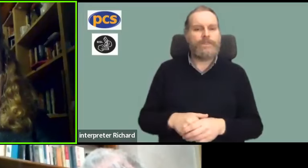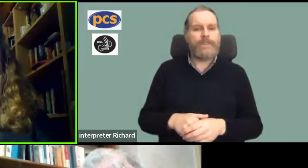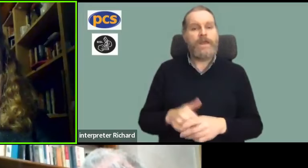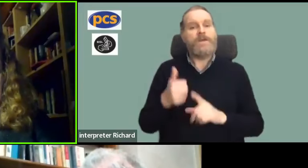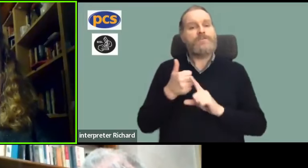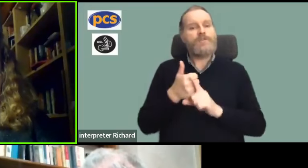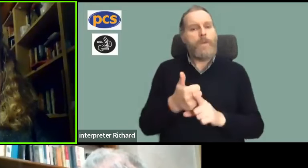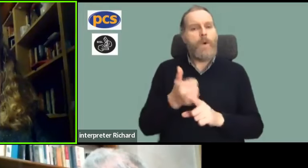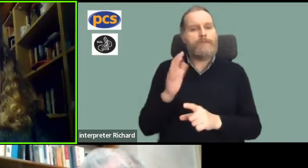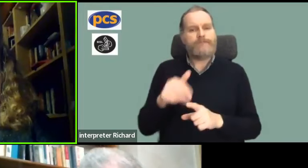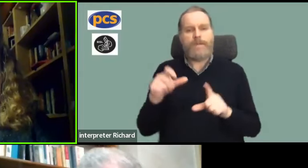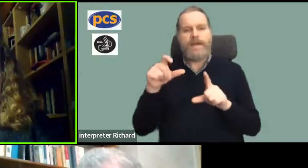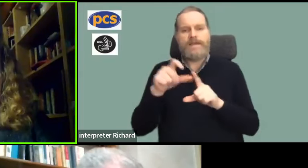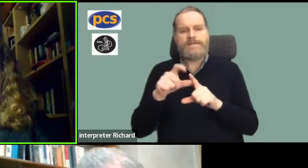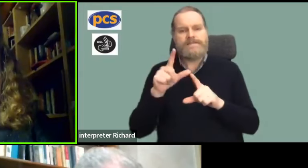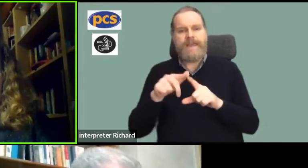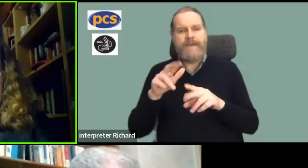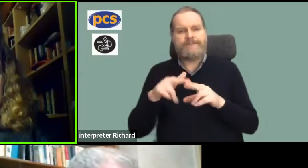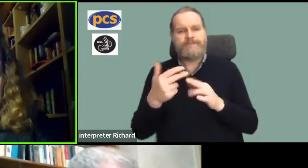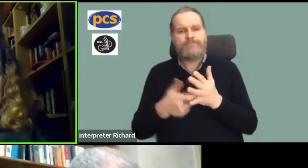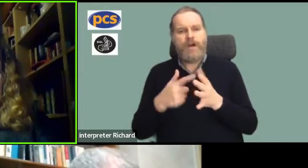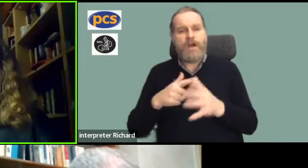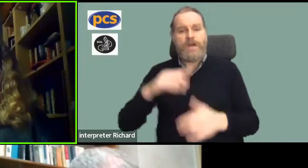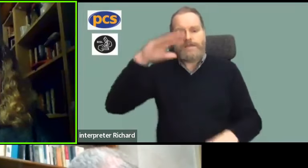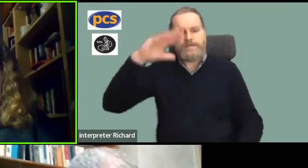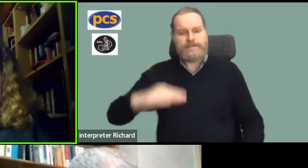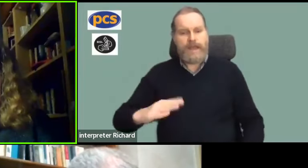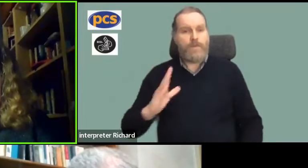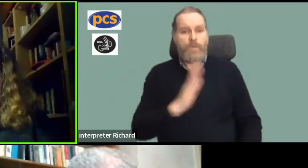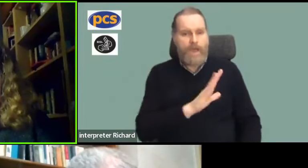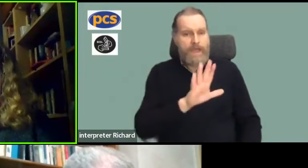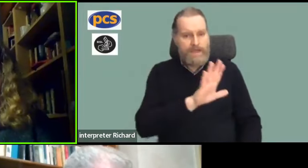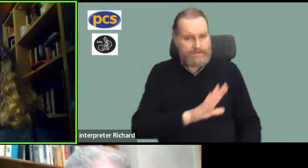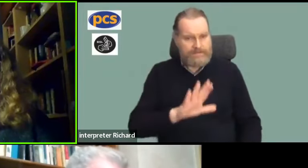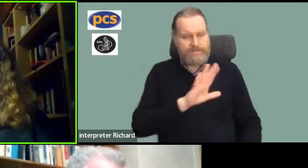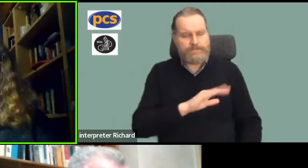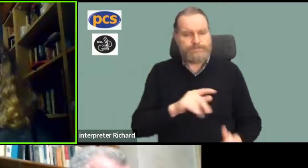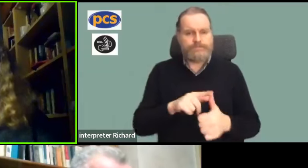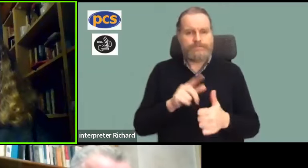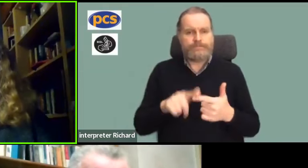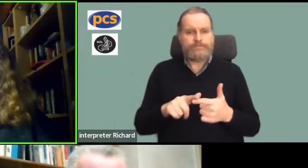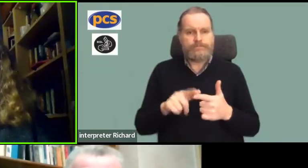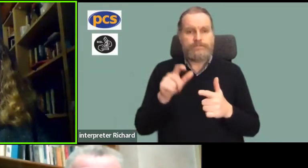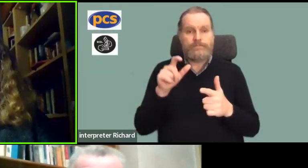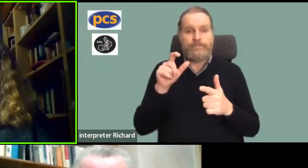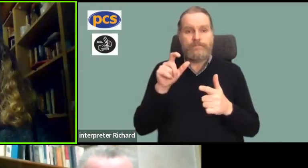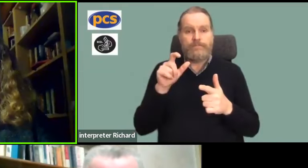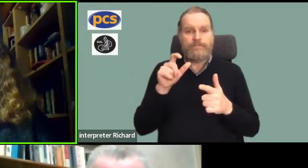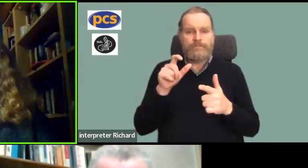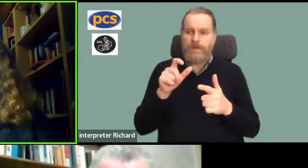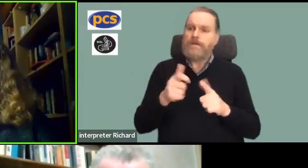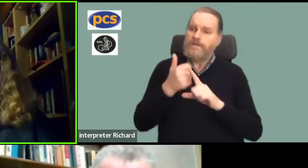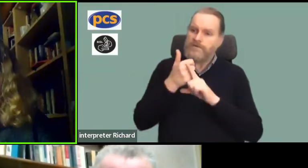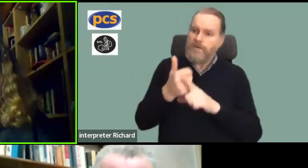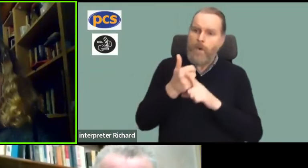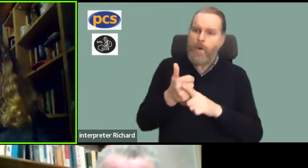can, and then we'll start by using comments nts So solidarity can get from Southwest and southwest Southwest and southwest branch. Ed up it solidarity for striking